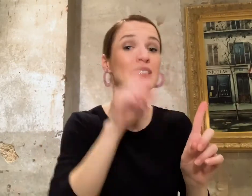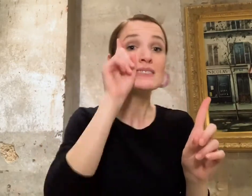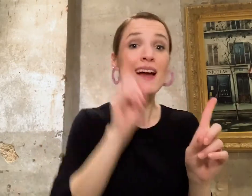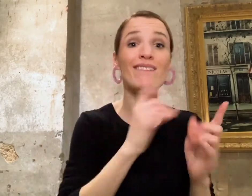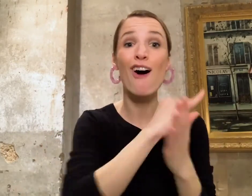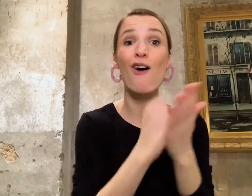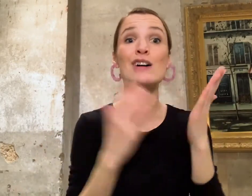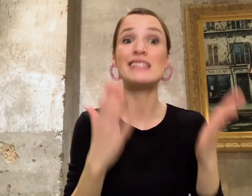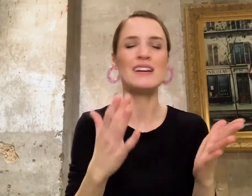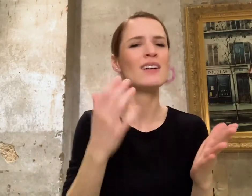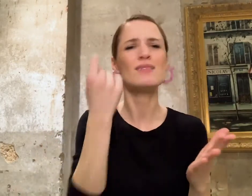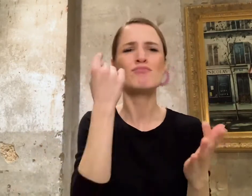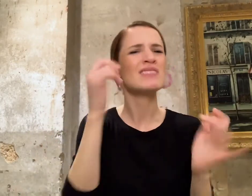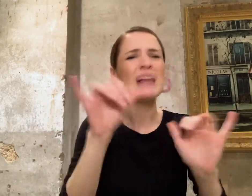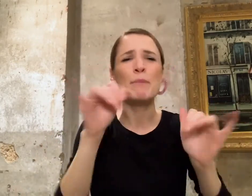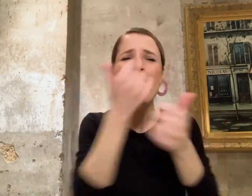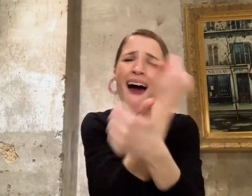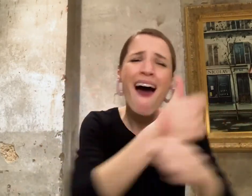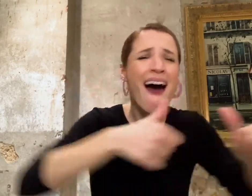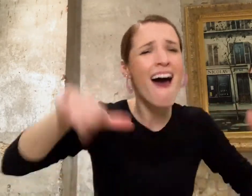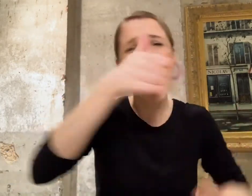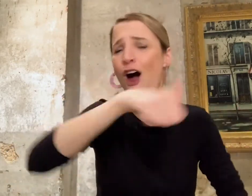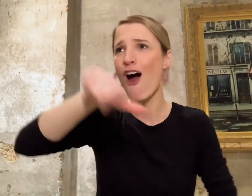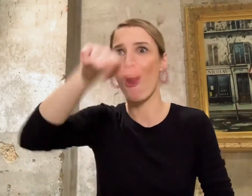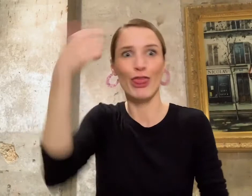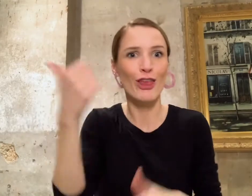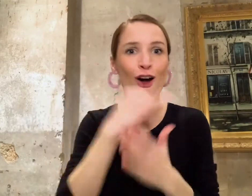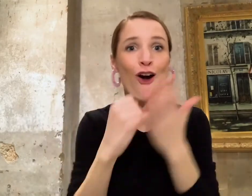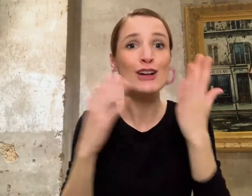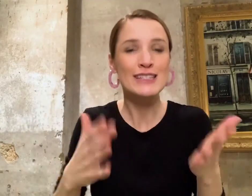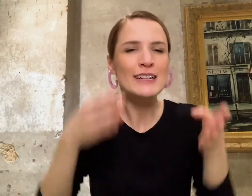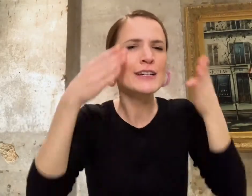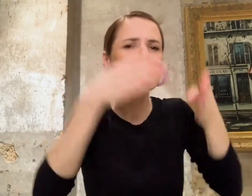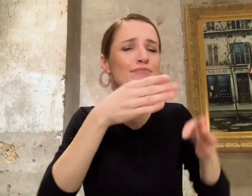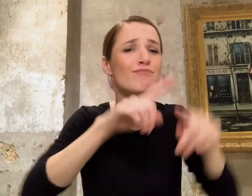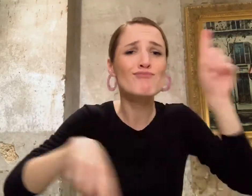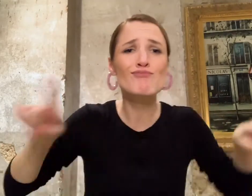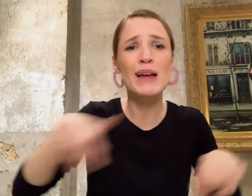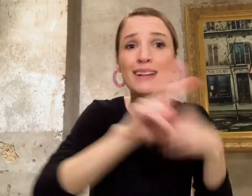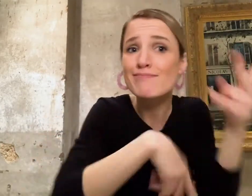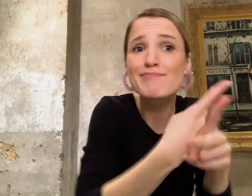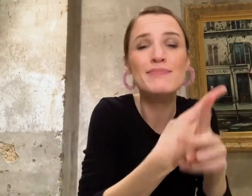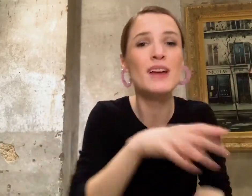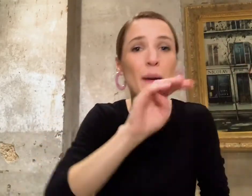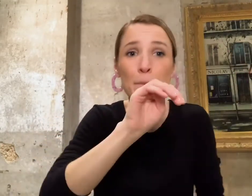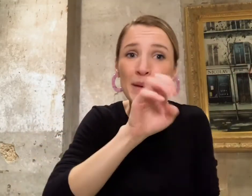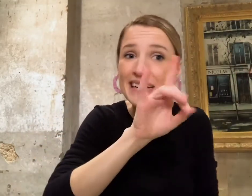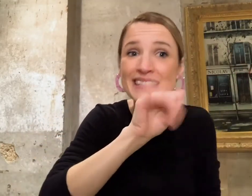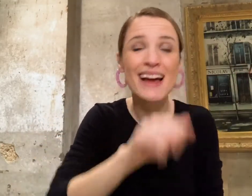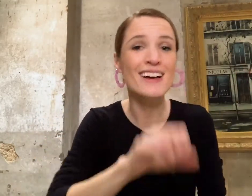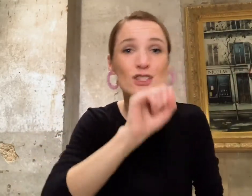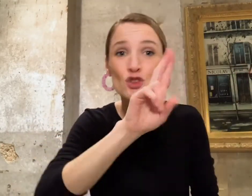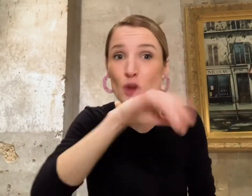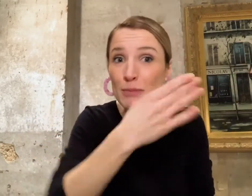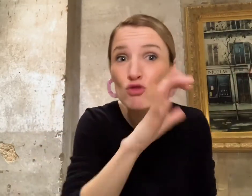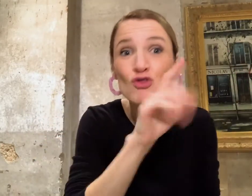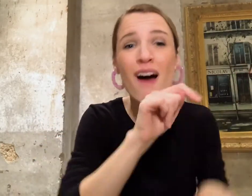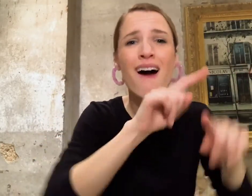Deaf artists are those who use art in any form, media, or subject matter, and who are held to